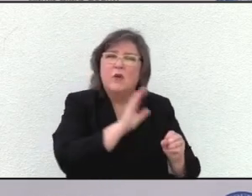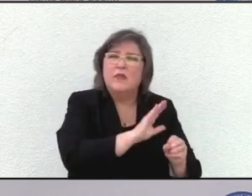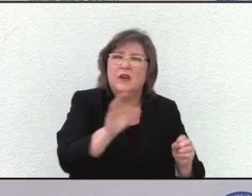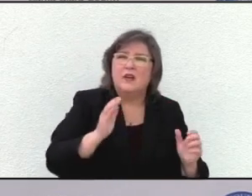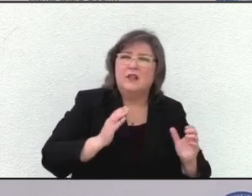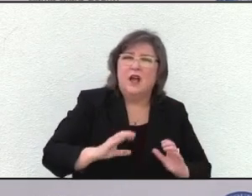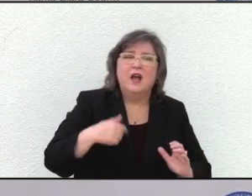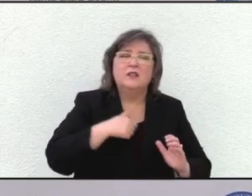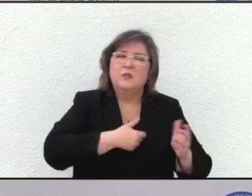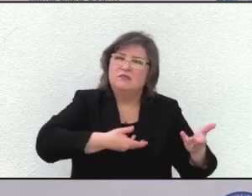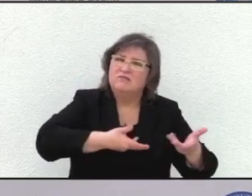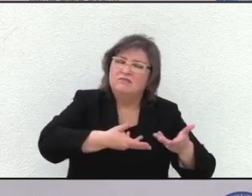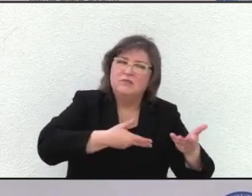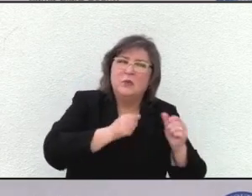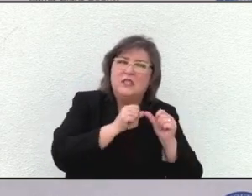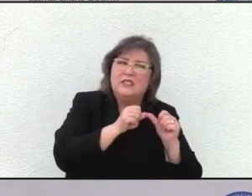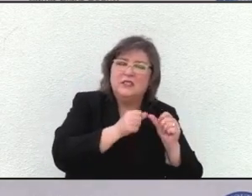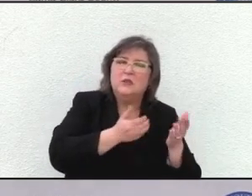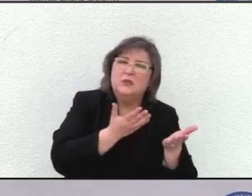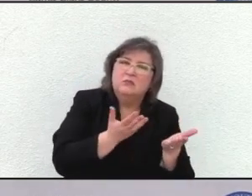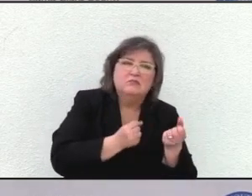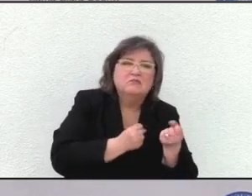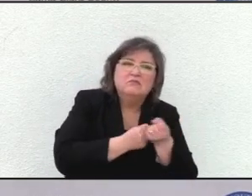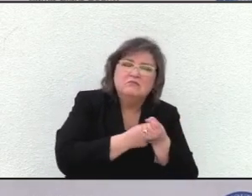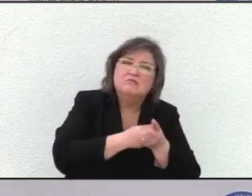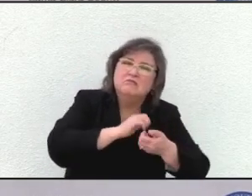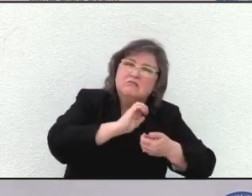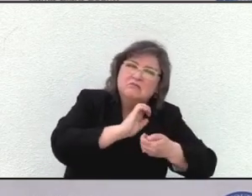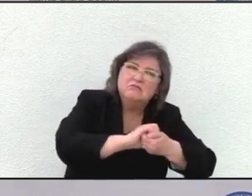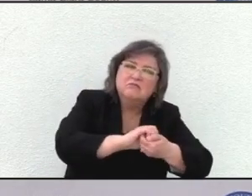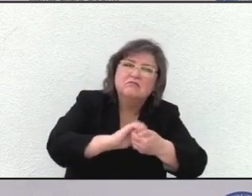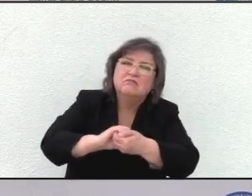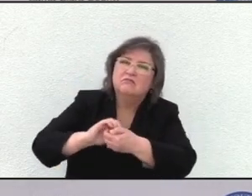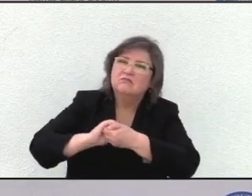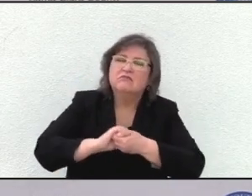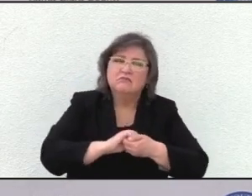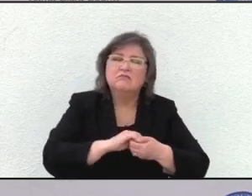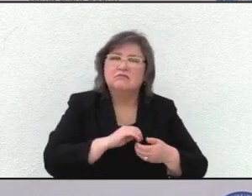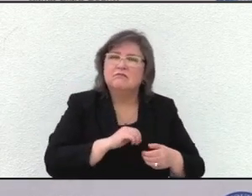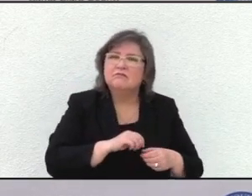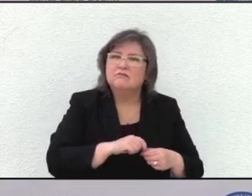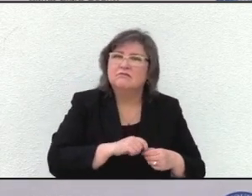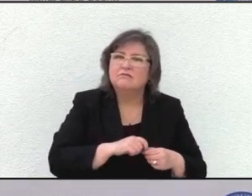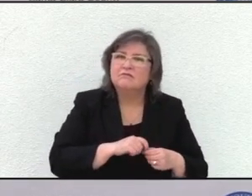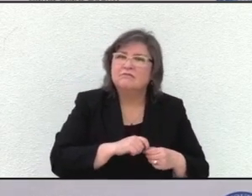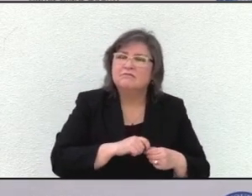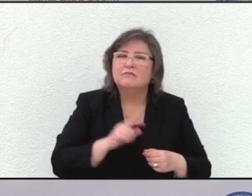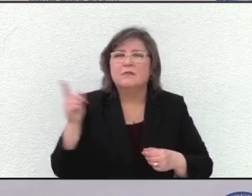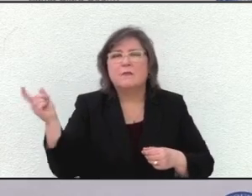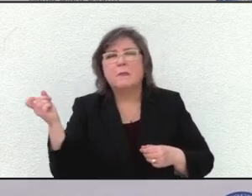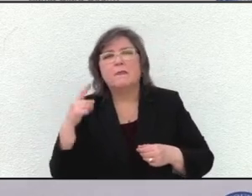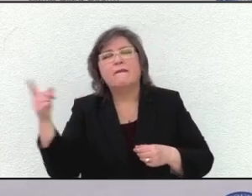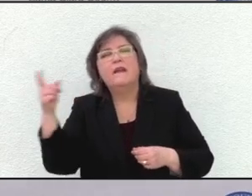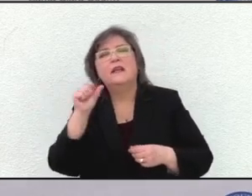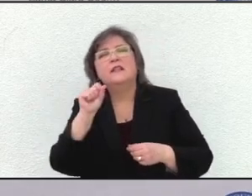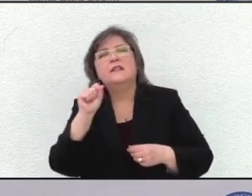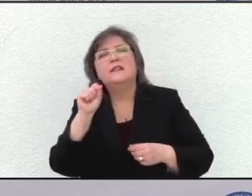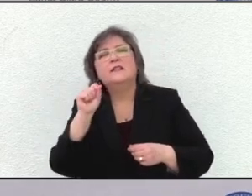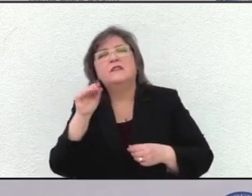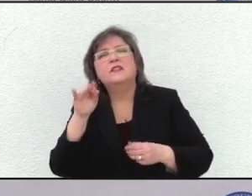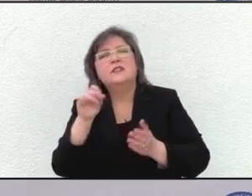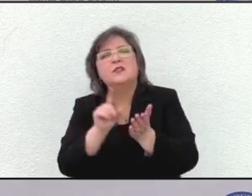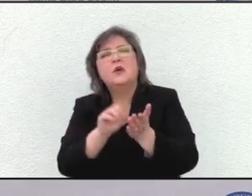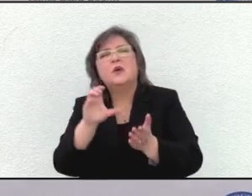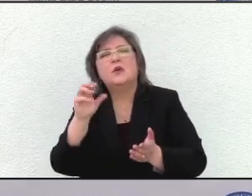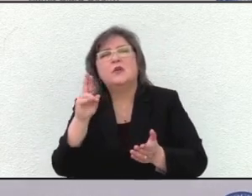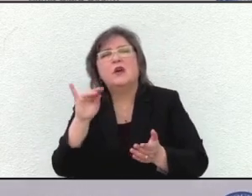Media question about vaccinations.